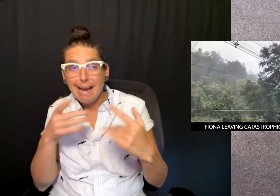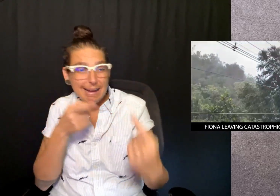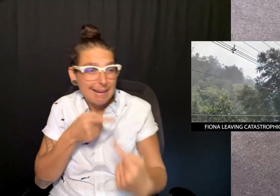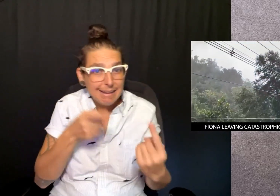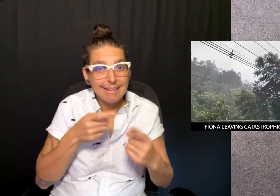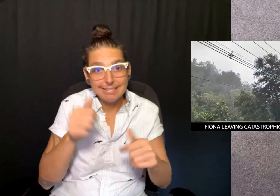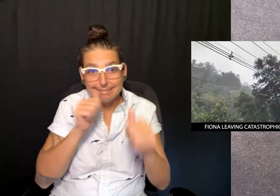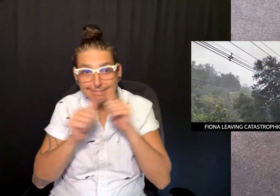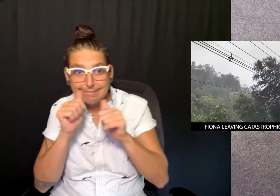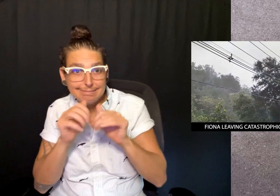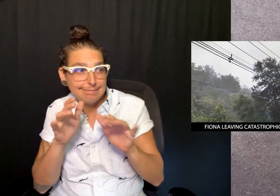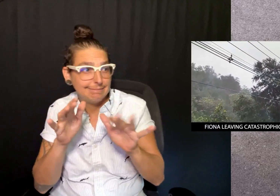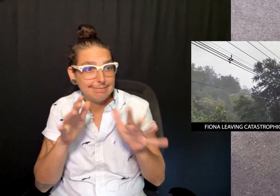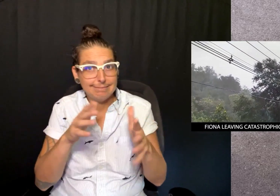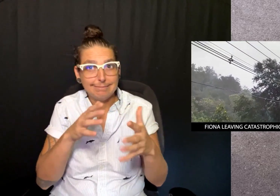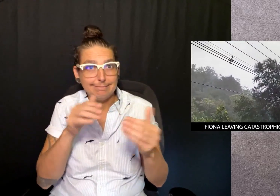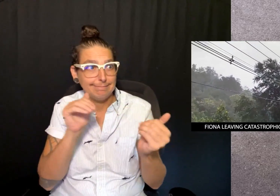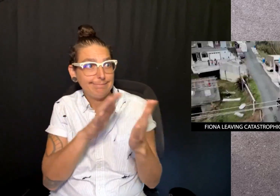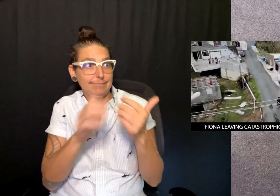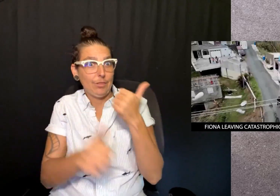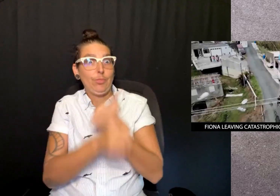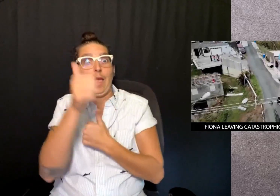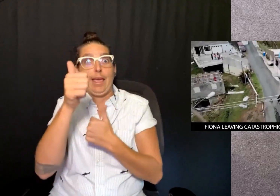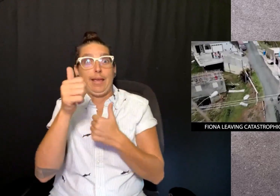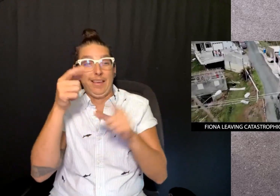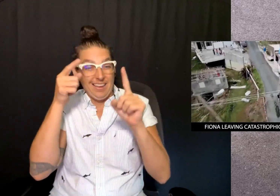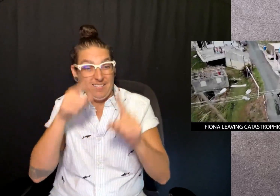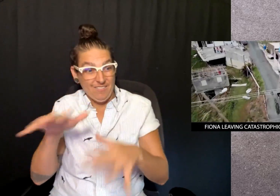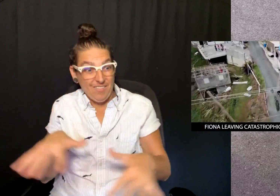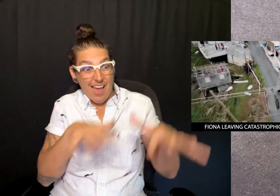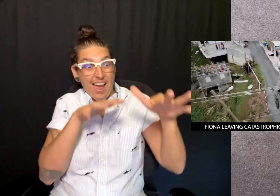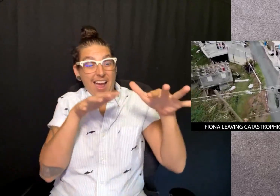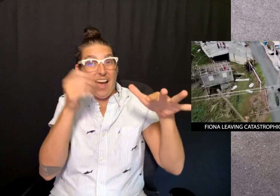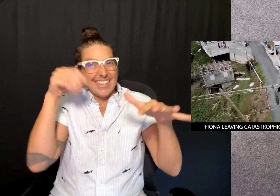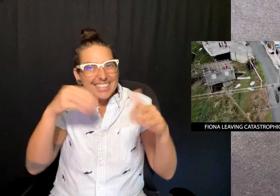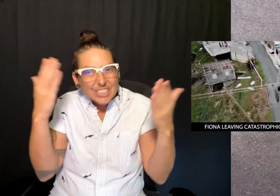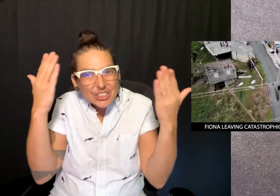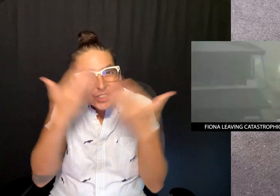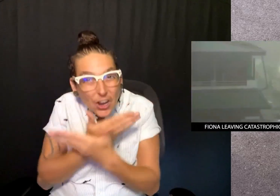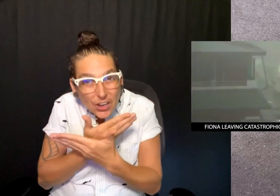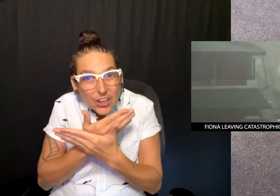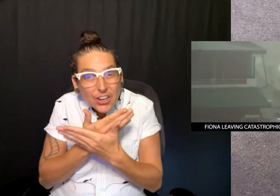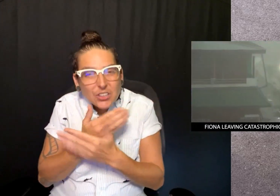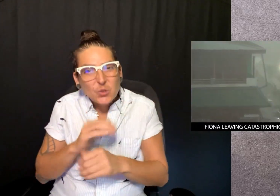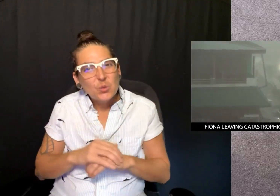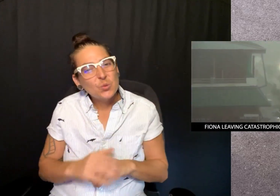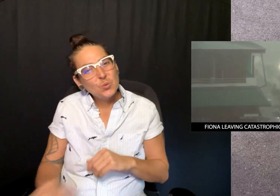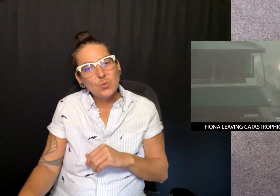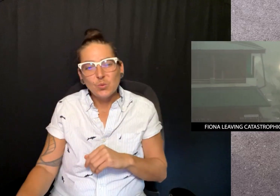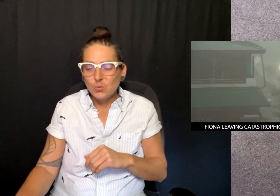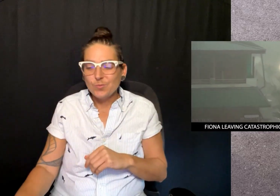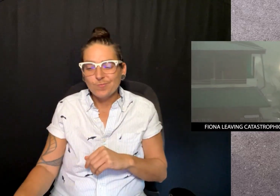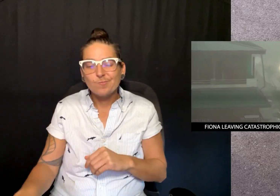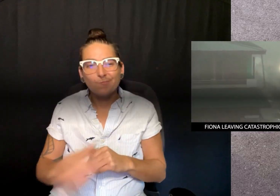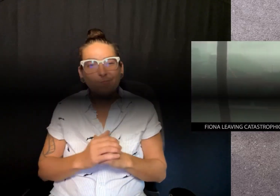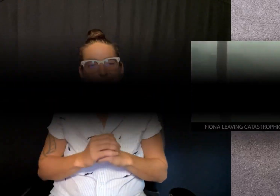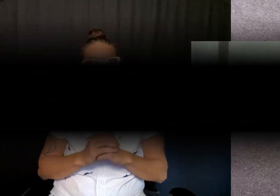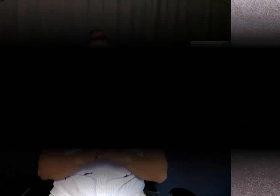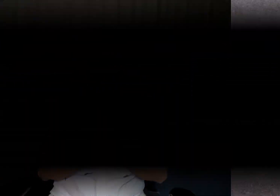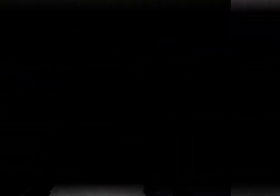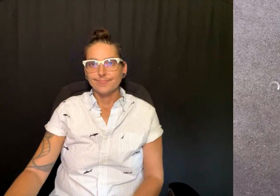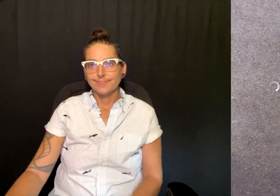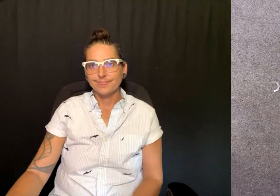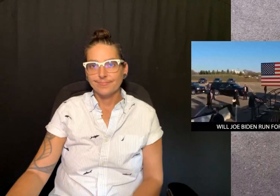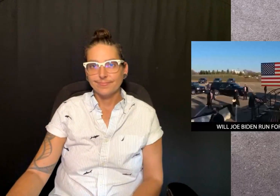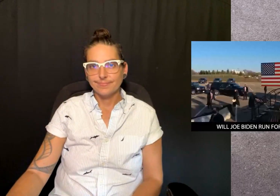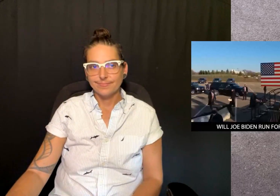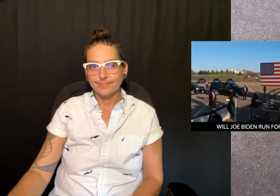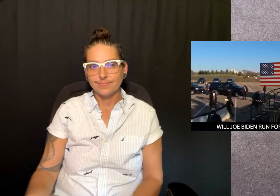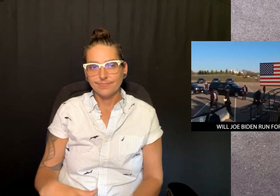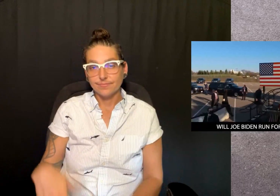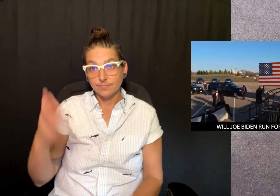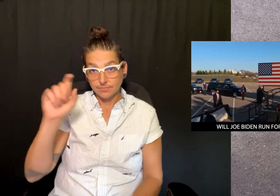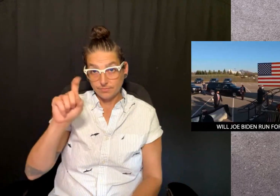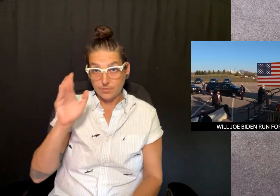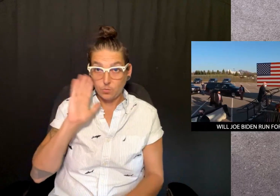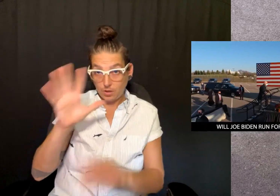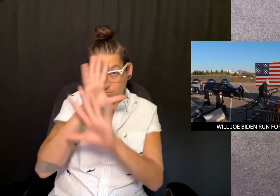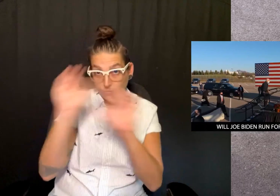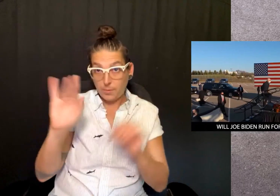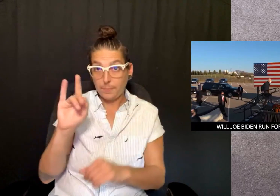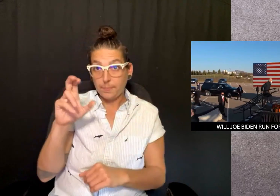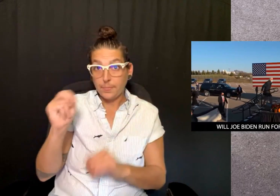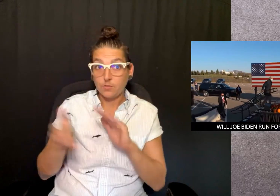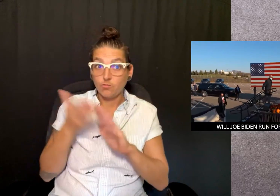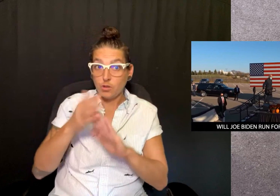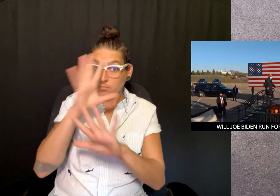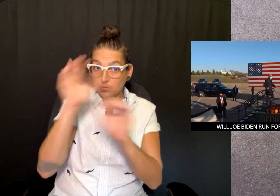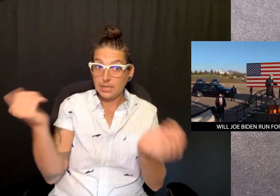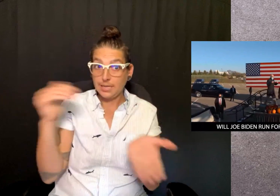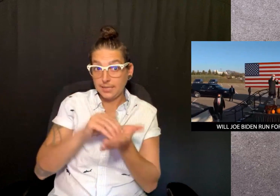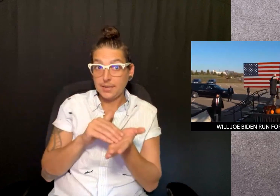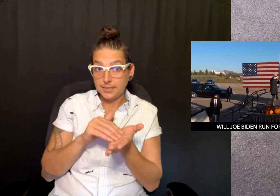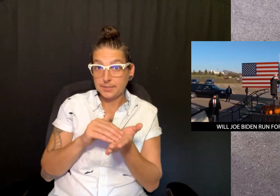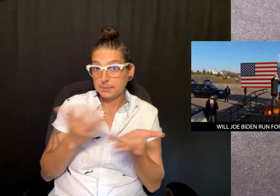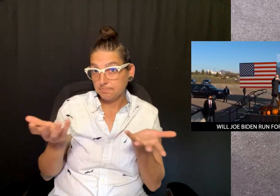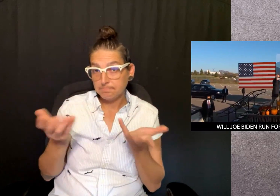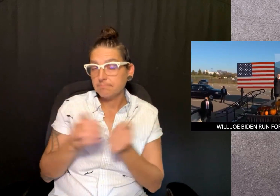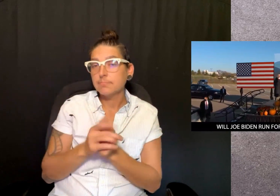of flooding in the dark will president Joe Biden run for president